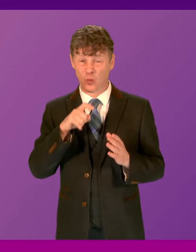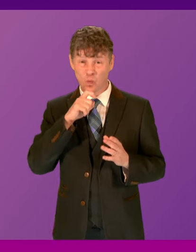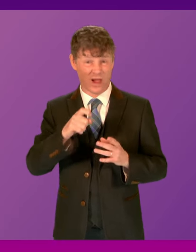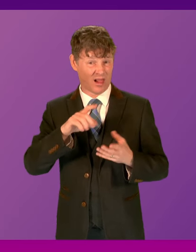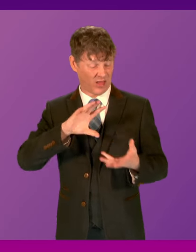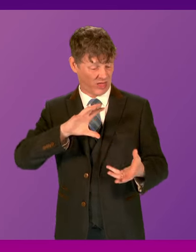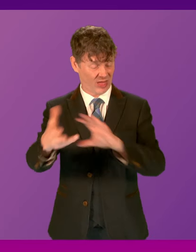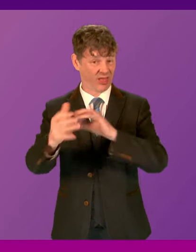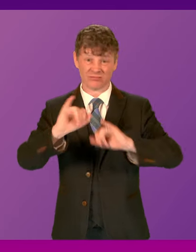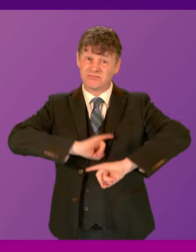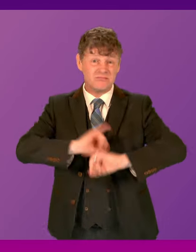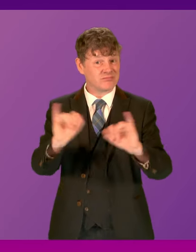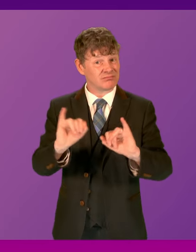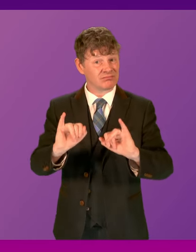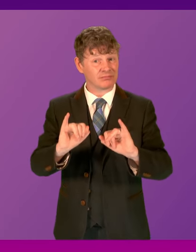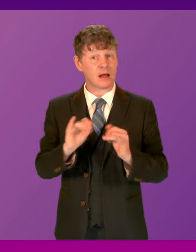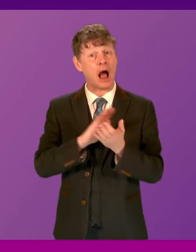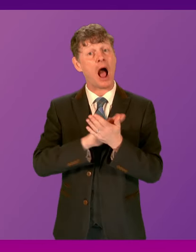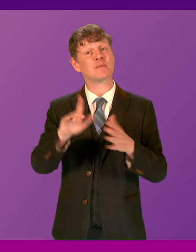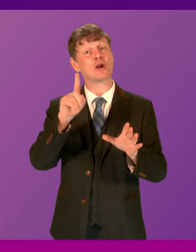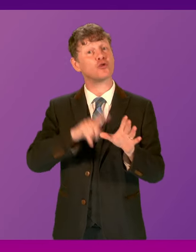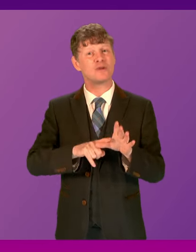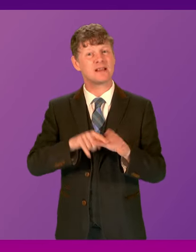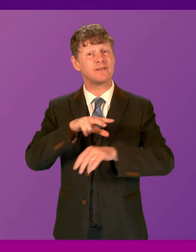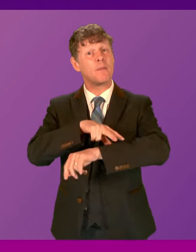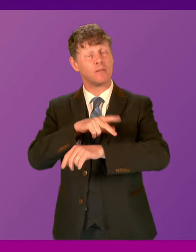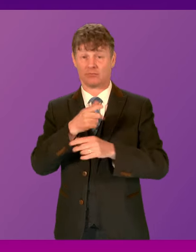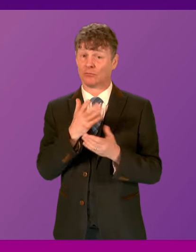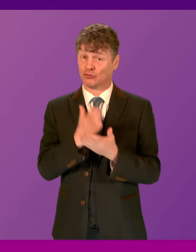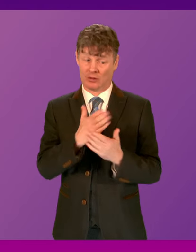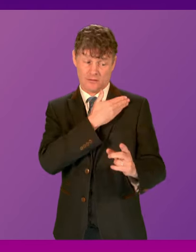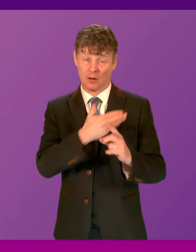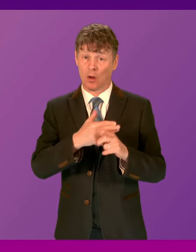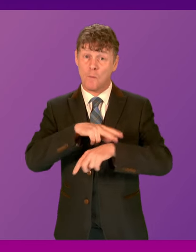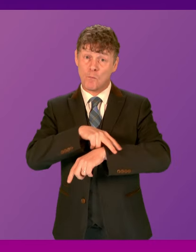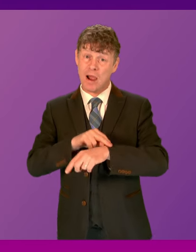Humza Yousaf has reduced officer numbers to the lowest level since Police Scotland